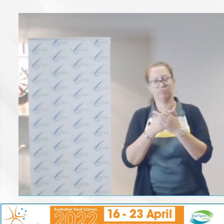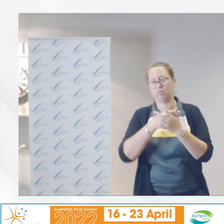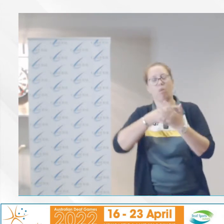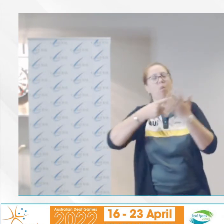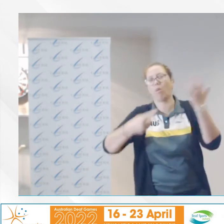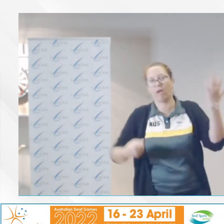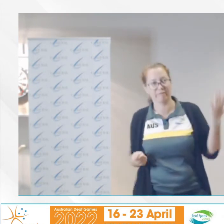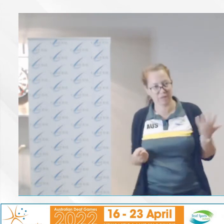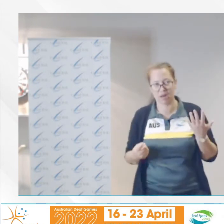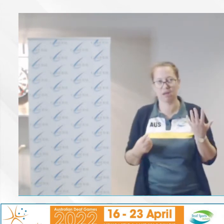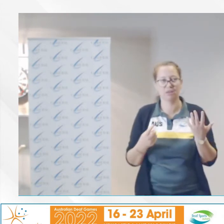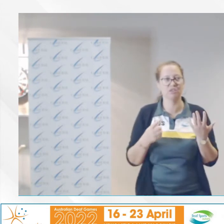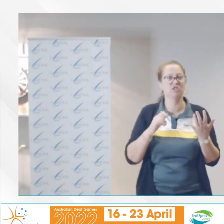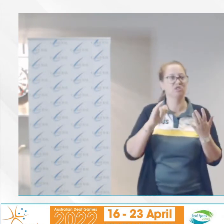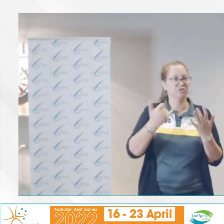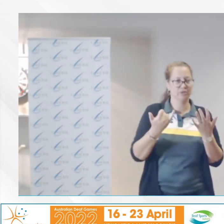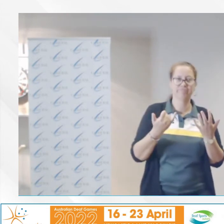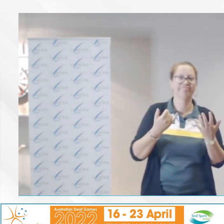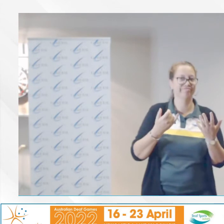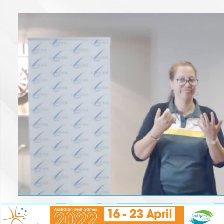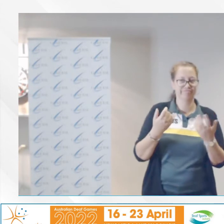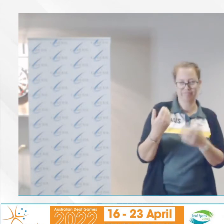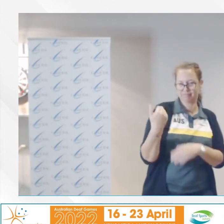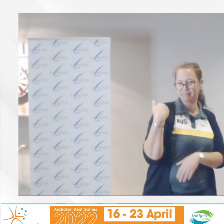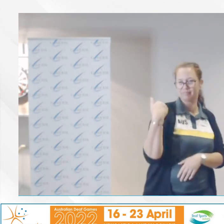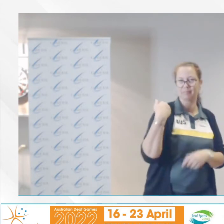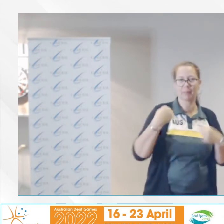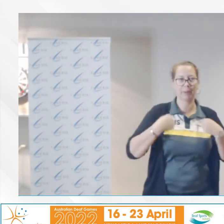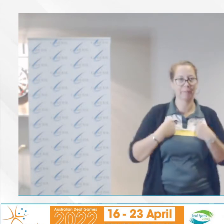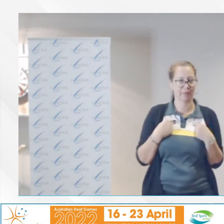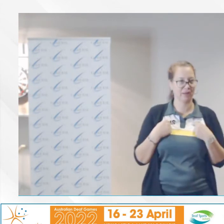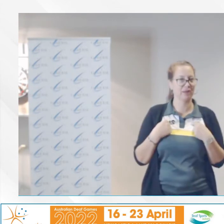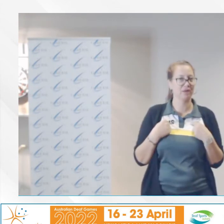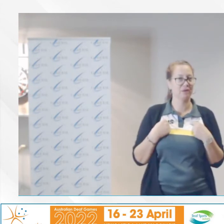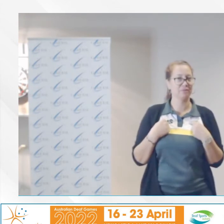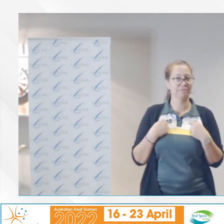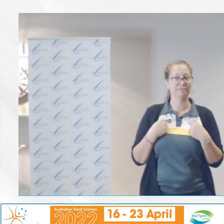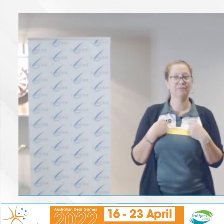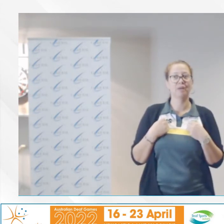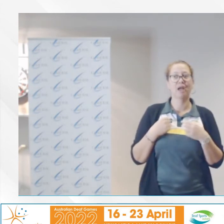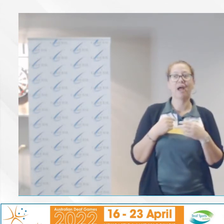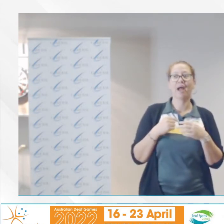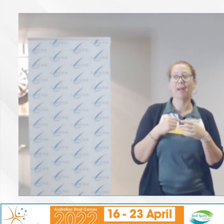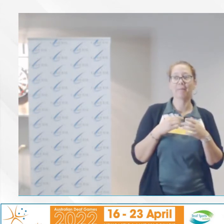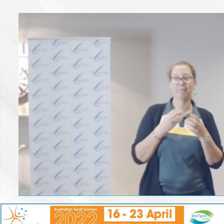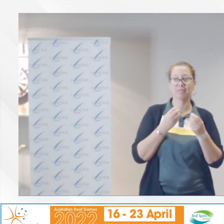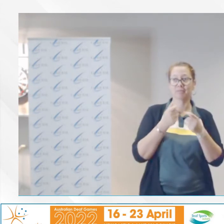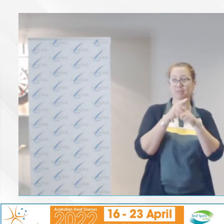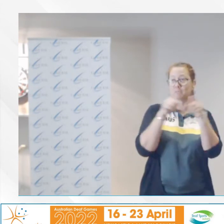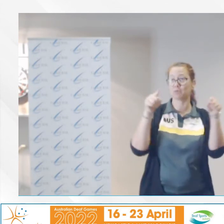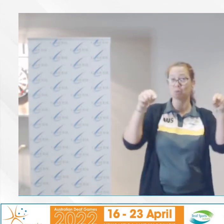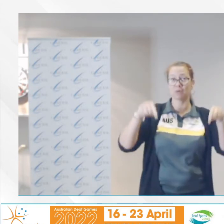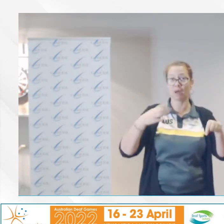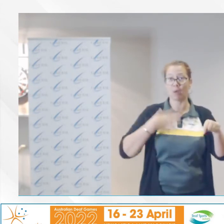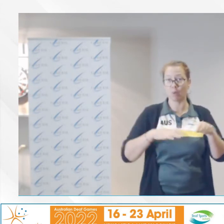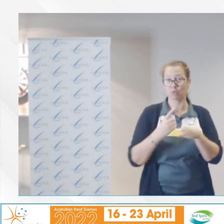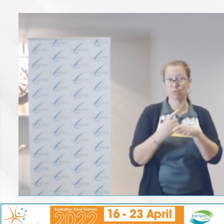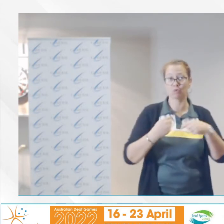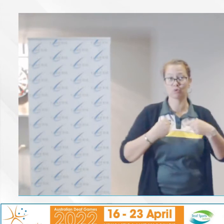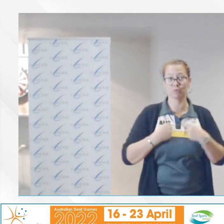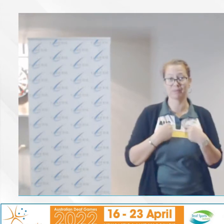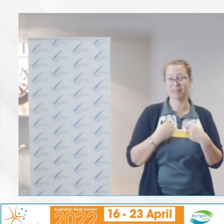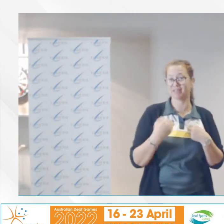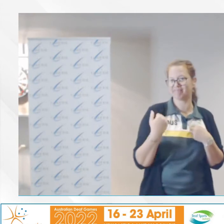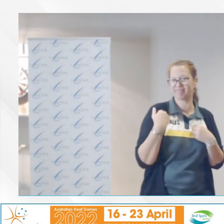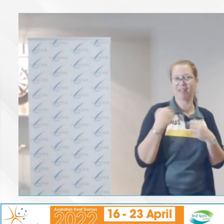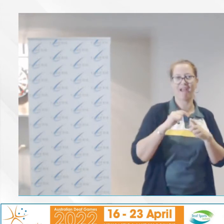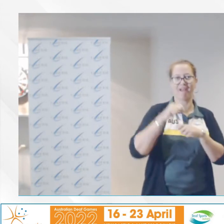or anything along those lines please do get in touch um some of you here i know already want